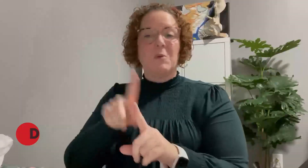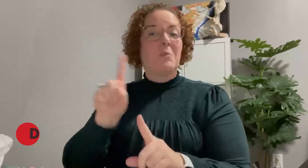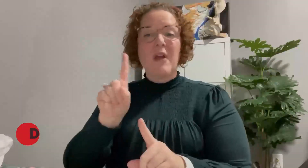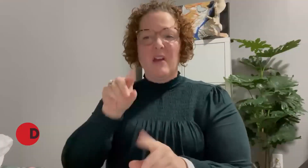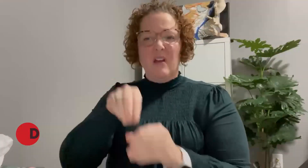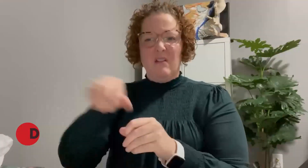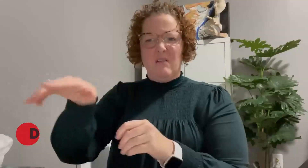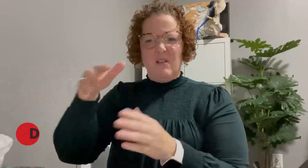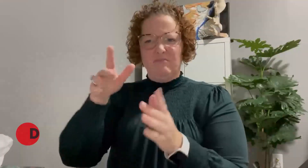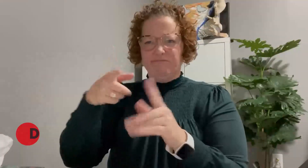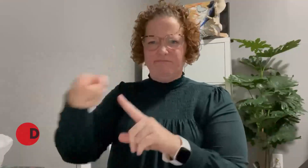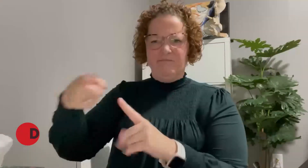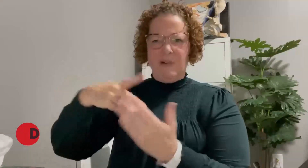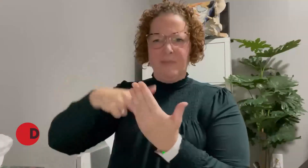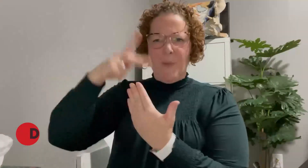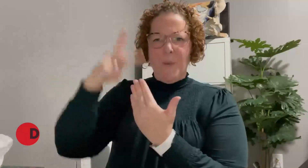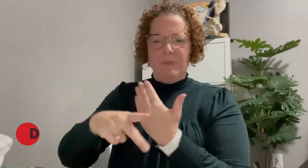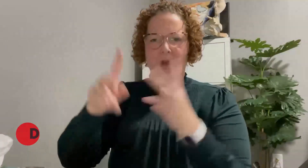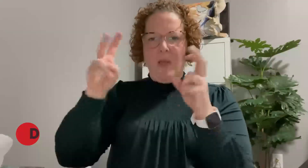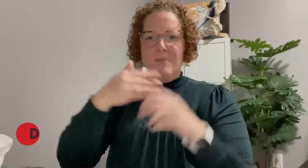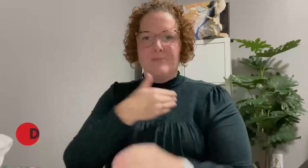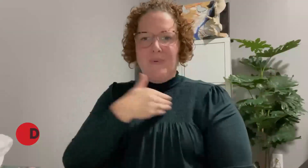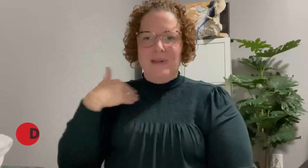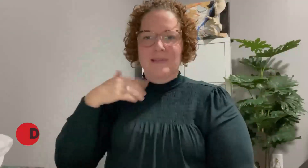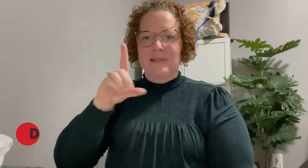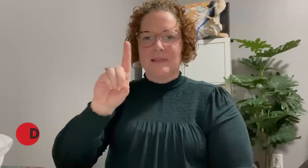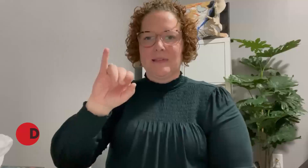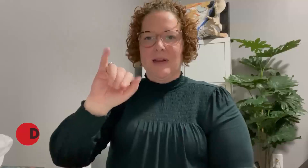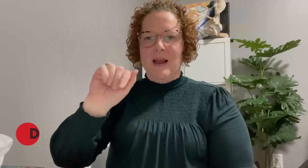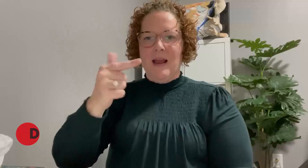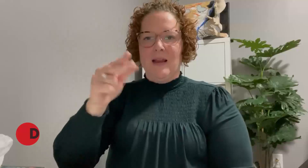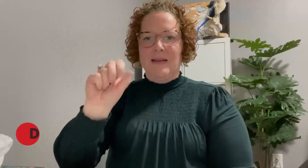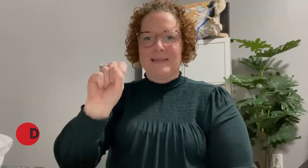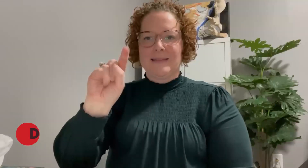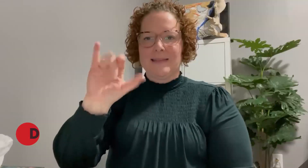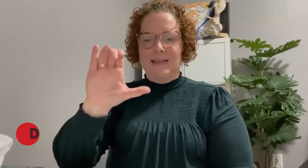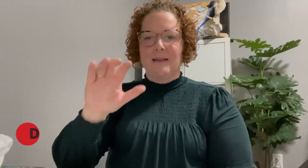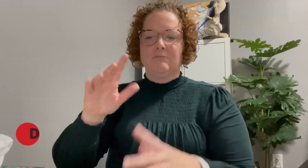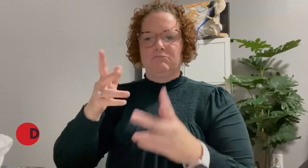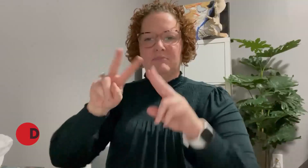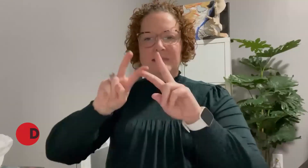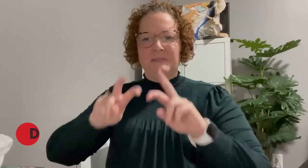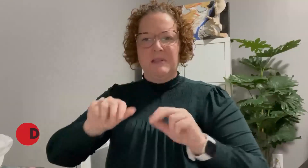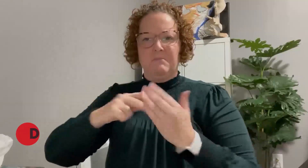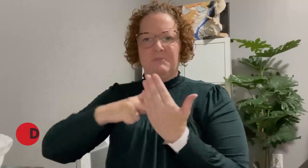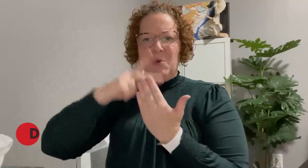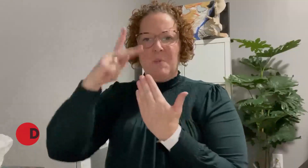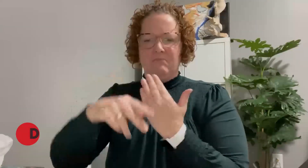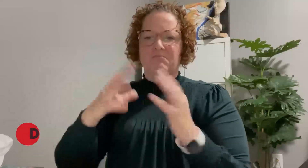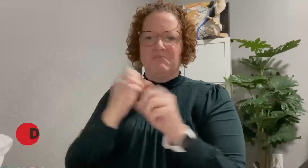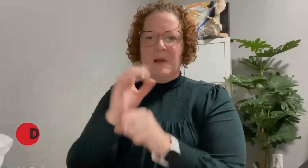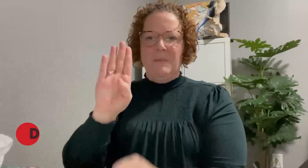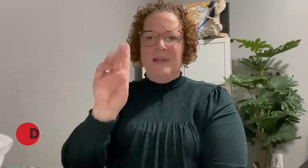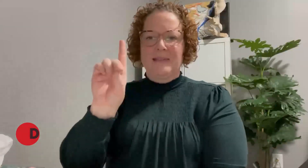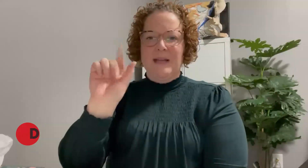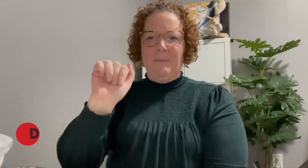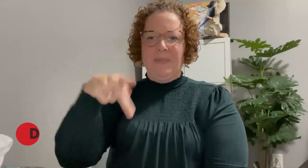called the "Breast Cancer Diagnostic Assessment Program," BDAP for short.